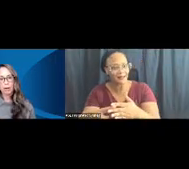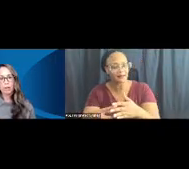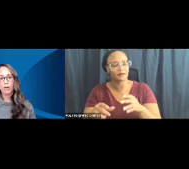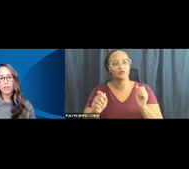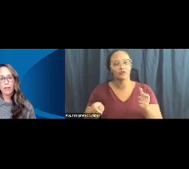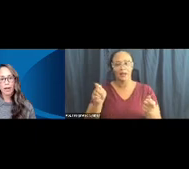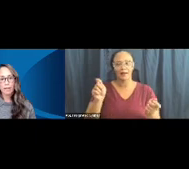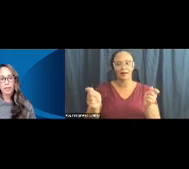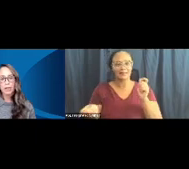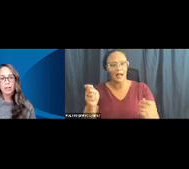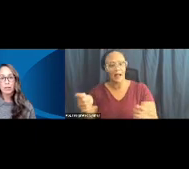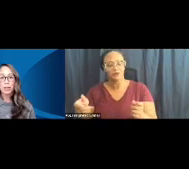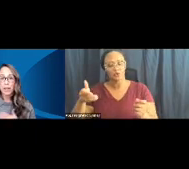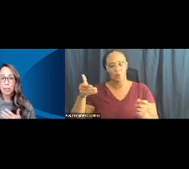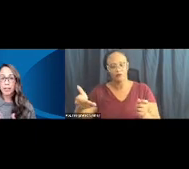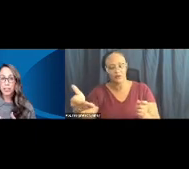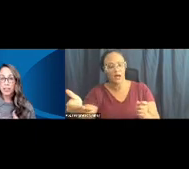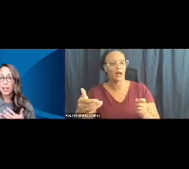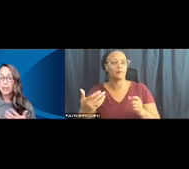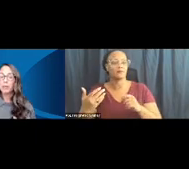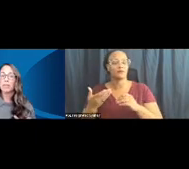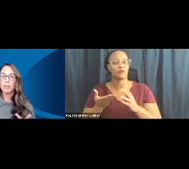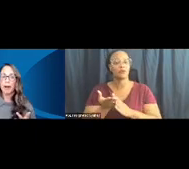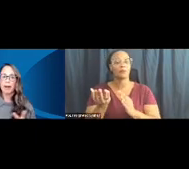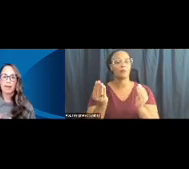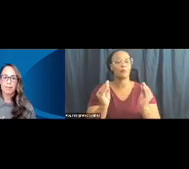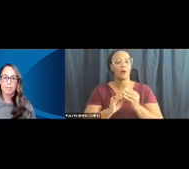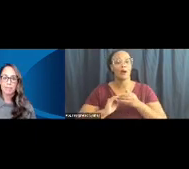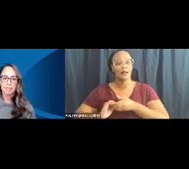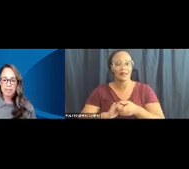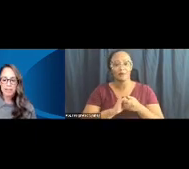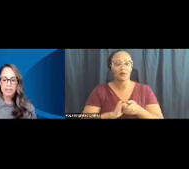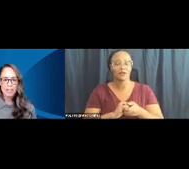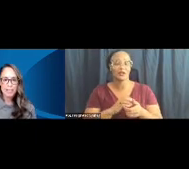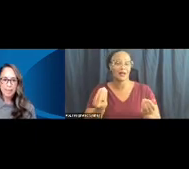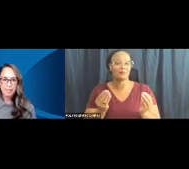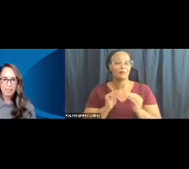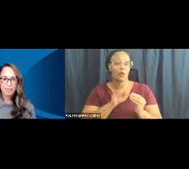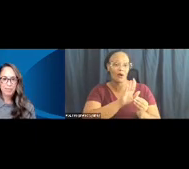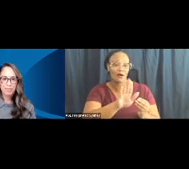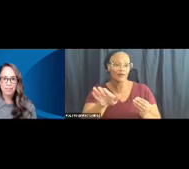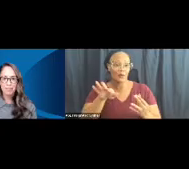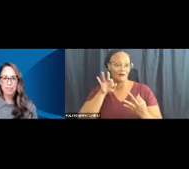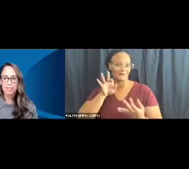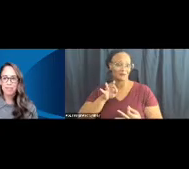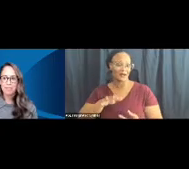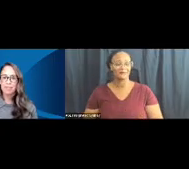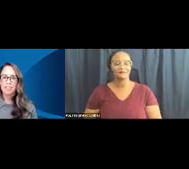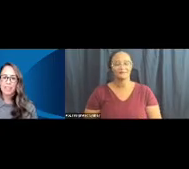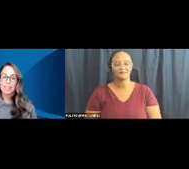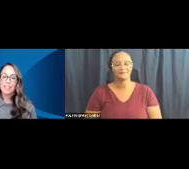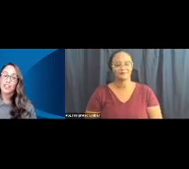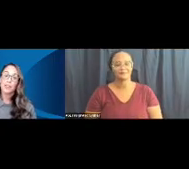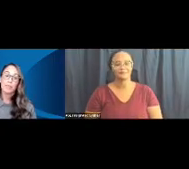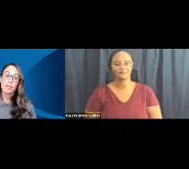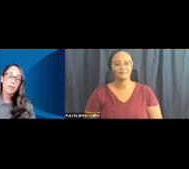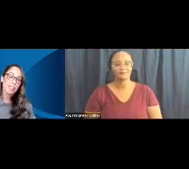built upon over time through collaboration and your feedback. Next slide. The additional